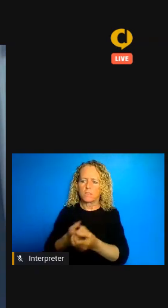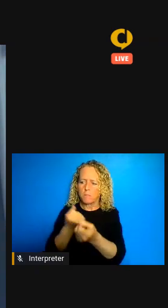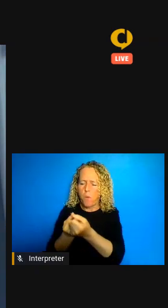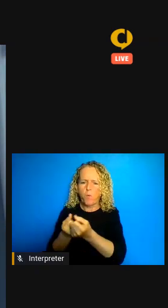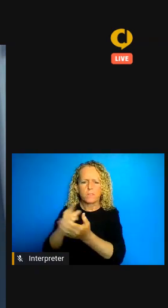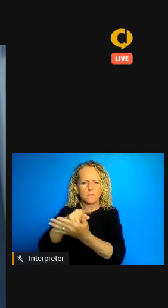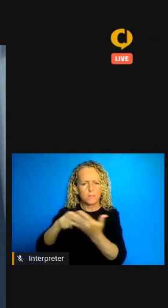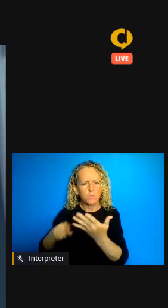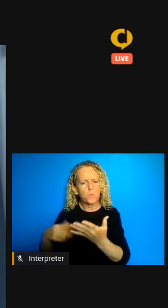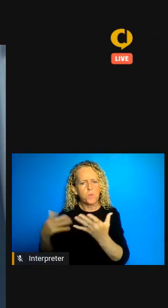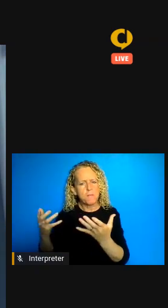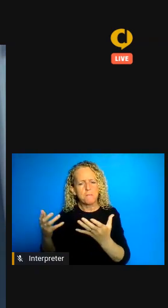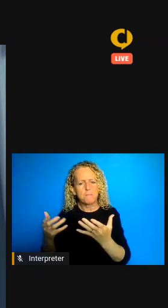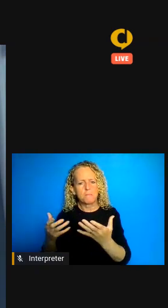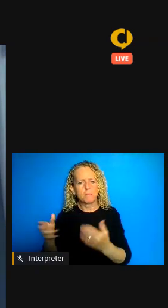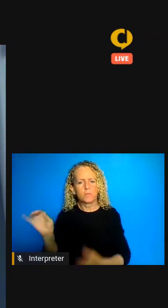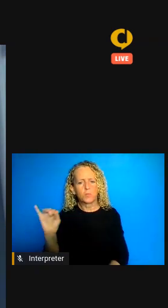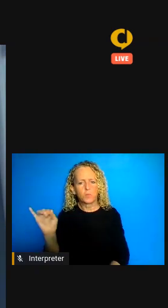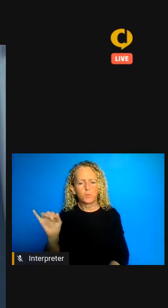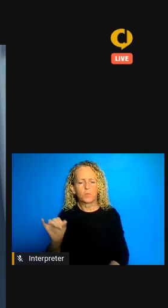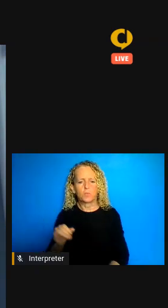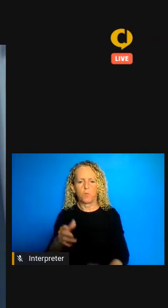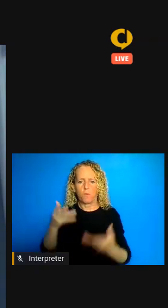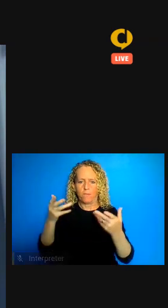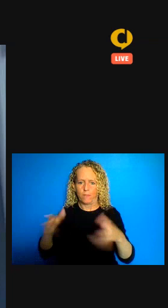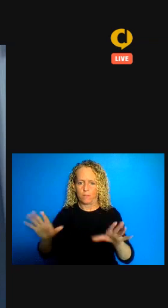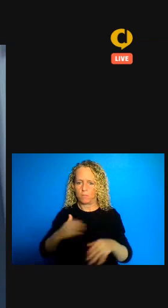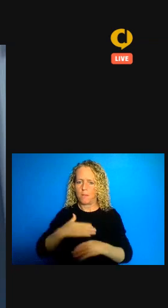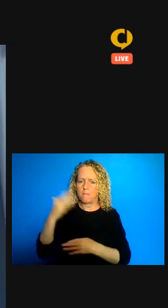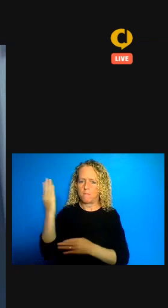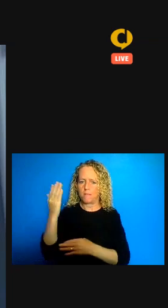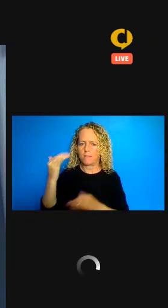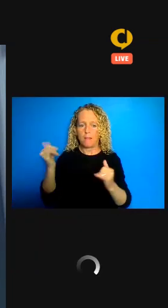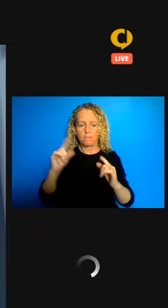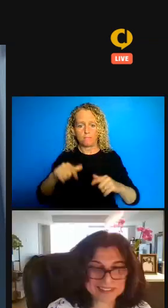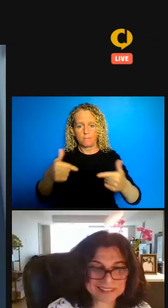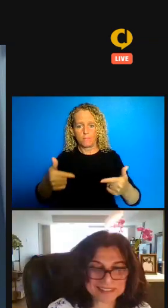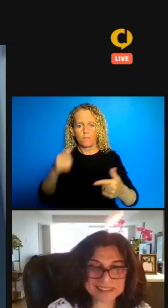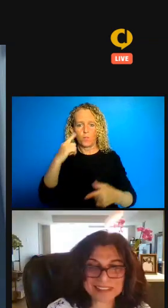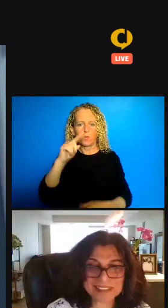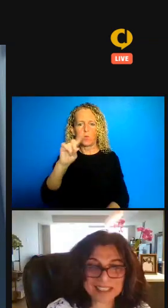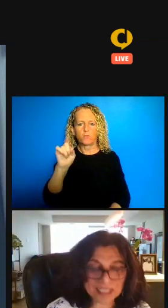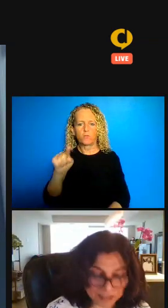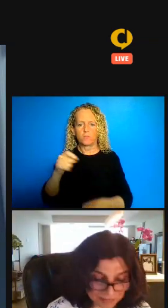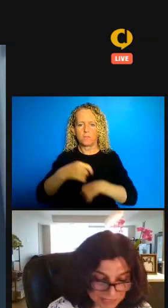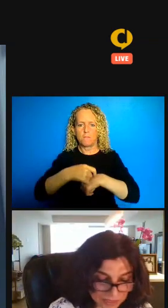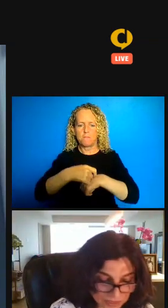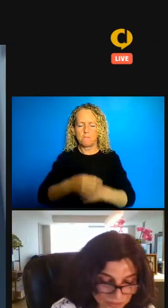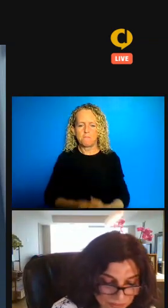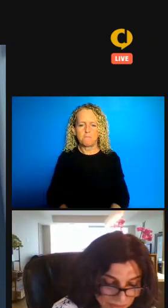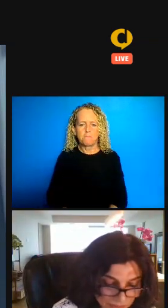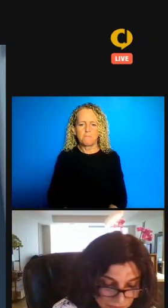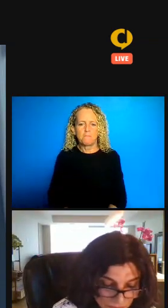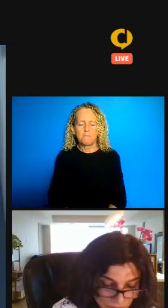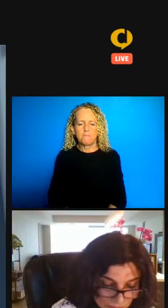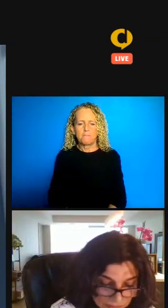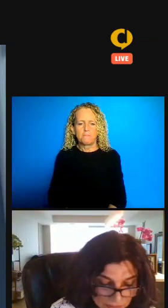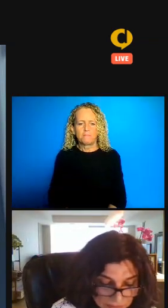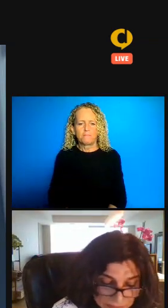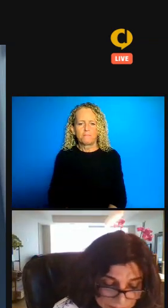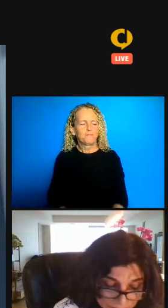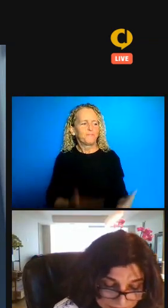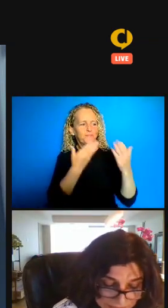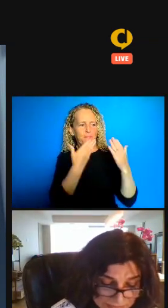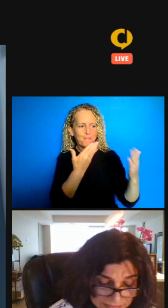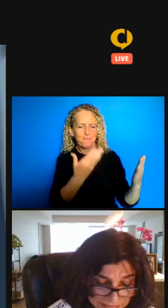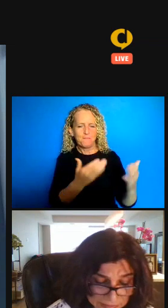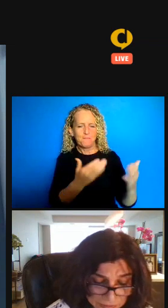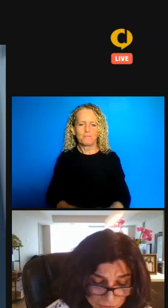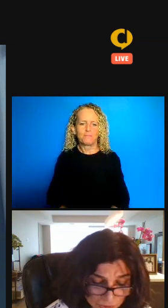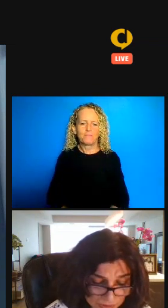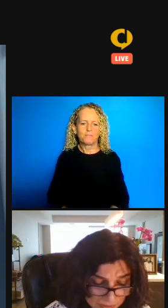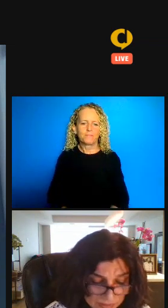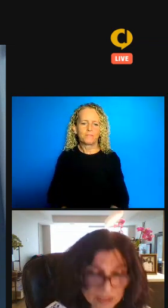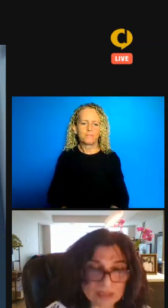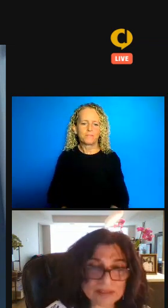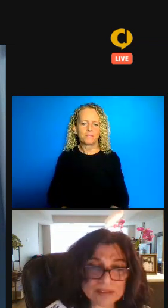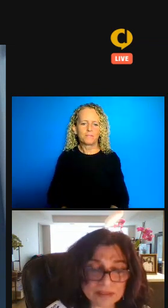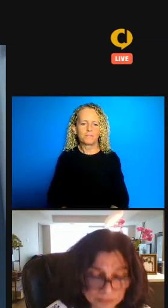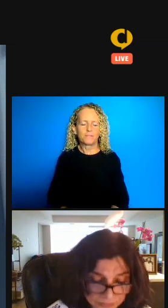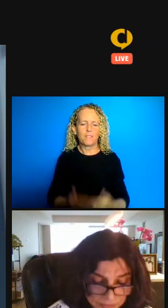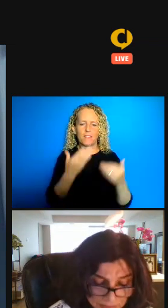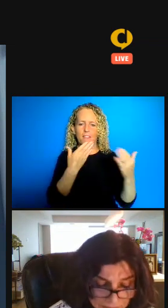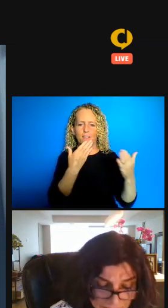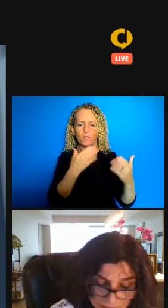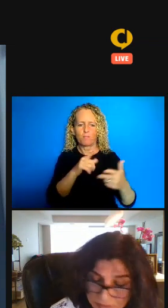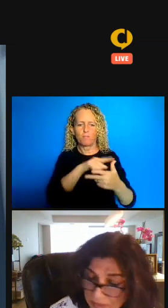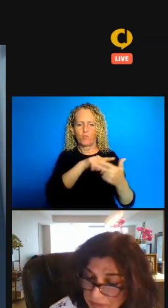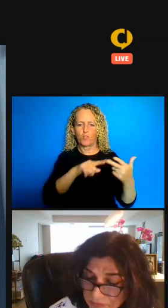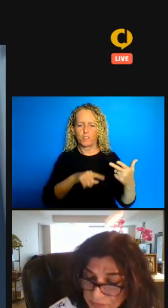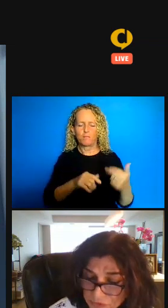for questions. Thank you thank you Adelina, Sheila and Contance for that for